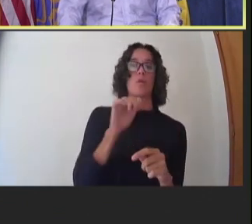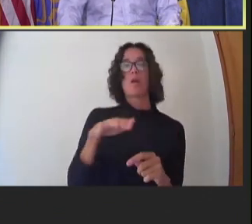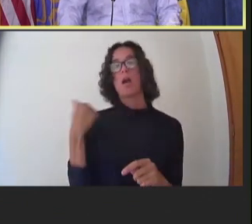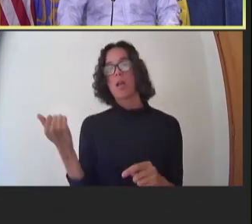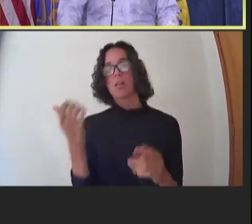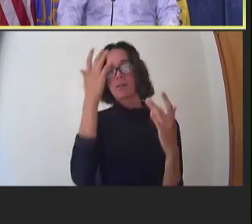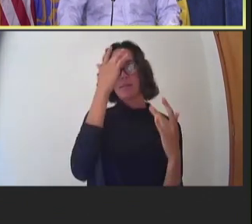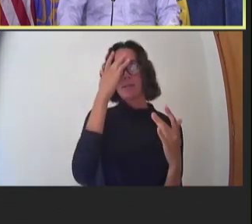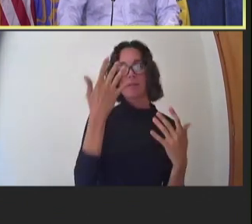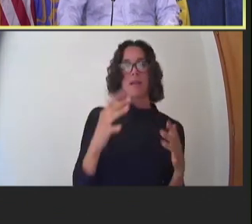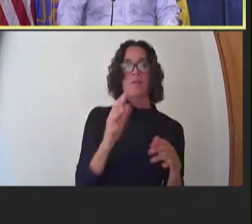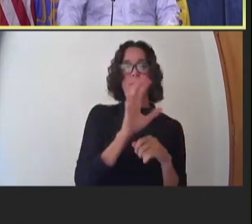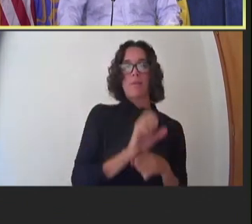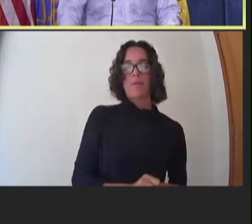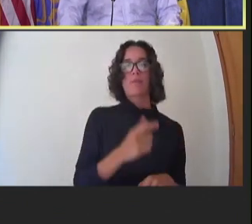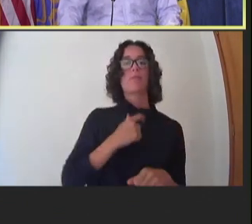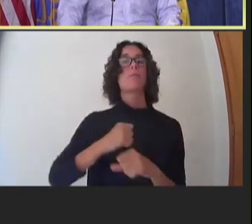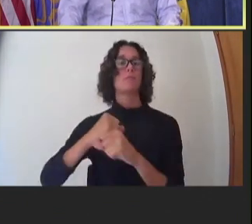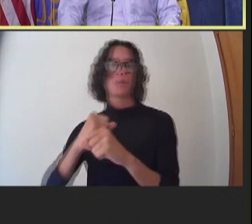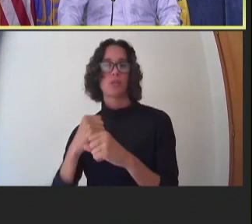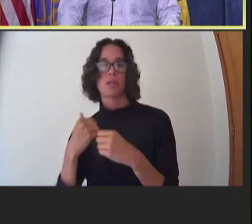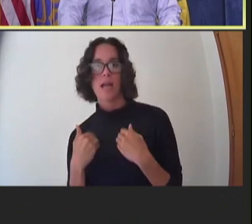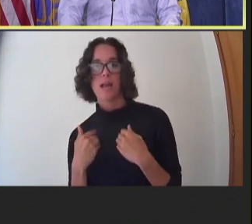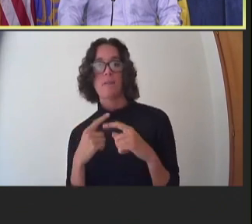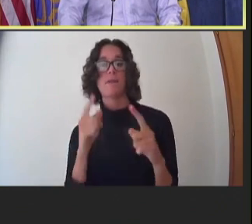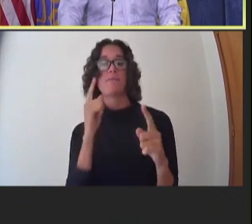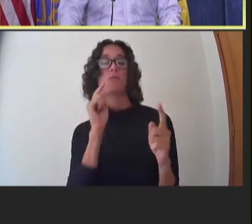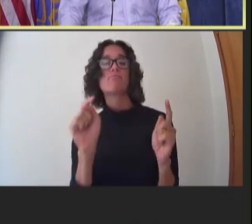But for others that had lower rates of vaccination, in particular, or accumulated